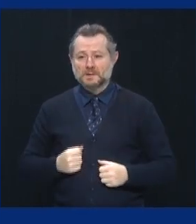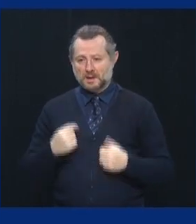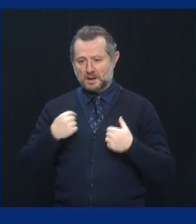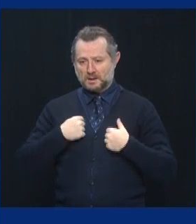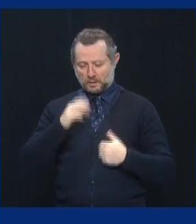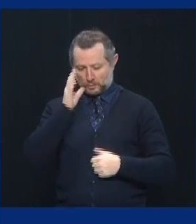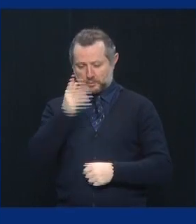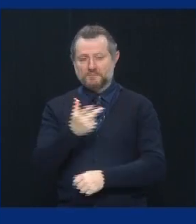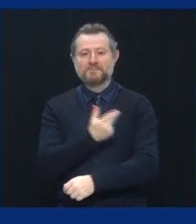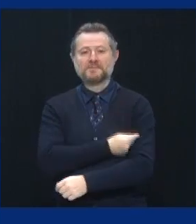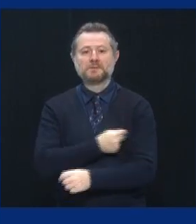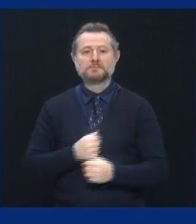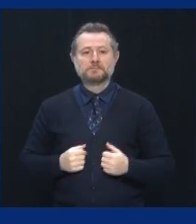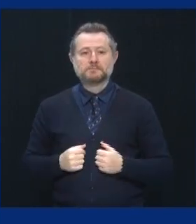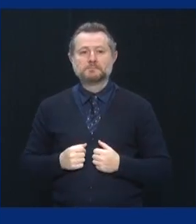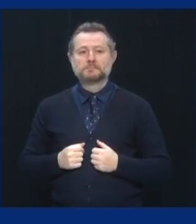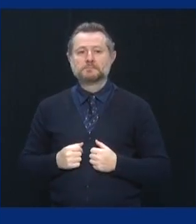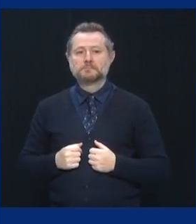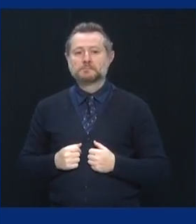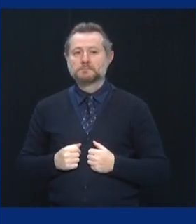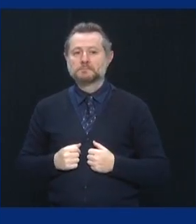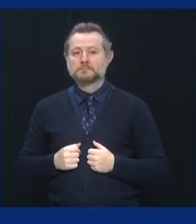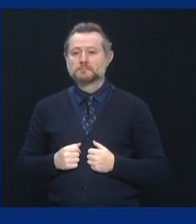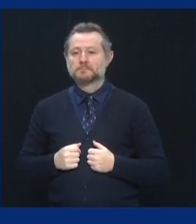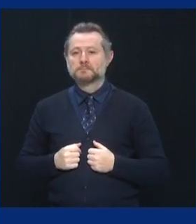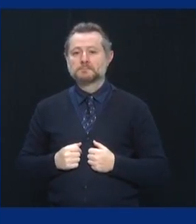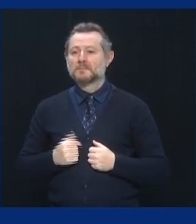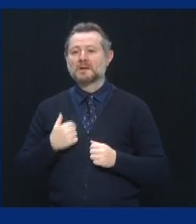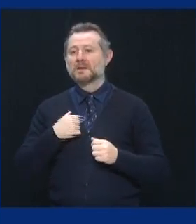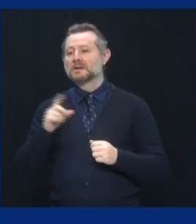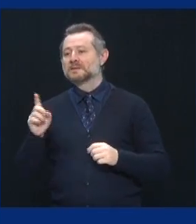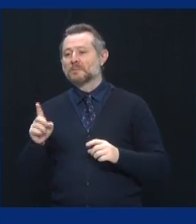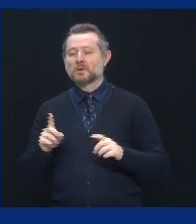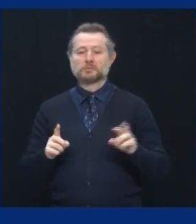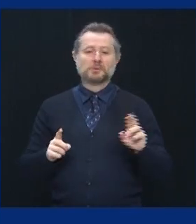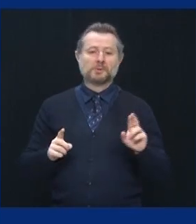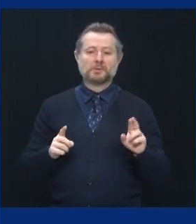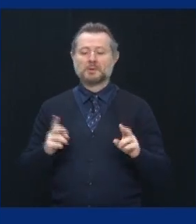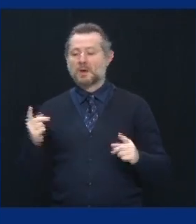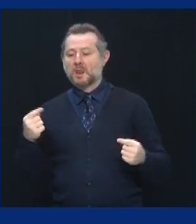MY DAUGHTERS WHO I LOVE MORE THAN LIFE ITSELF, THEY'RE GOING